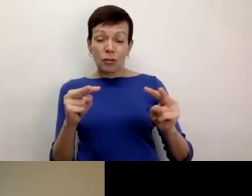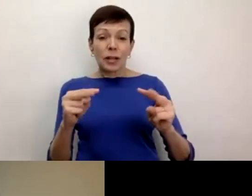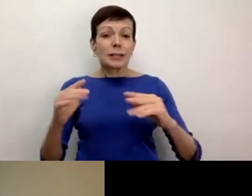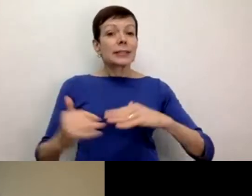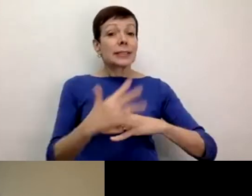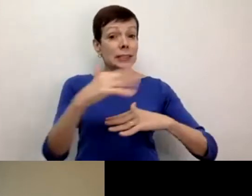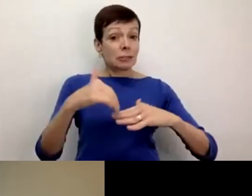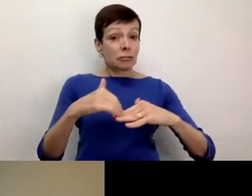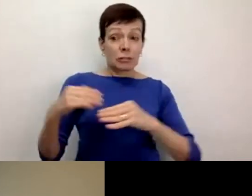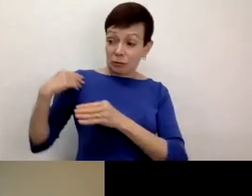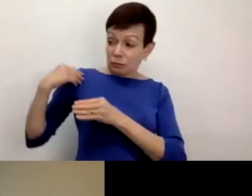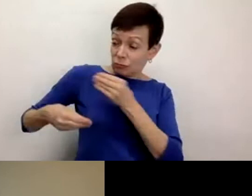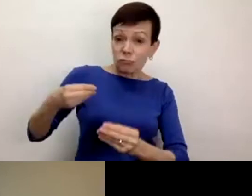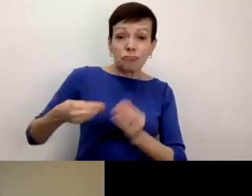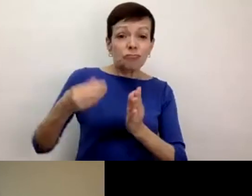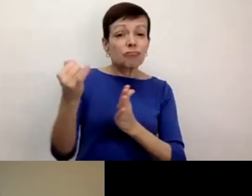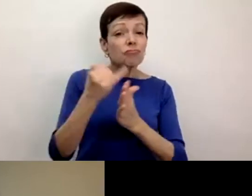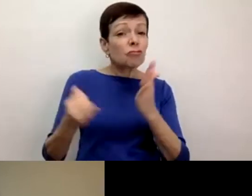art, there's a really, it's a mix.